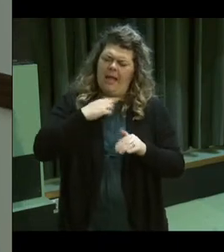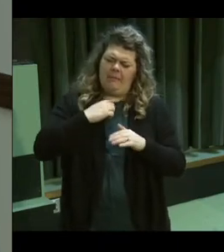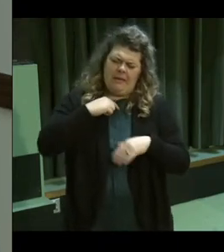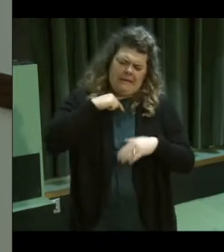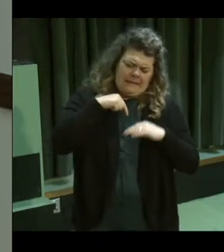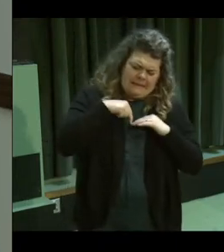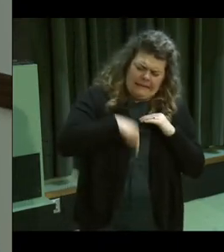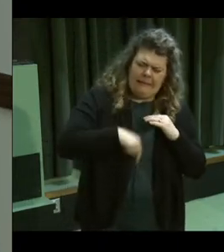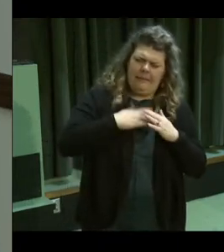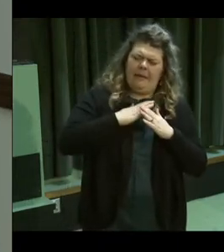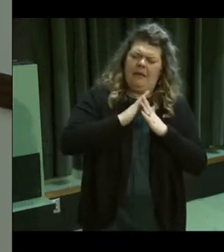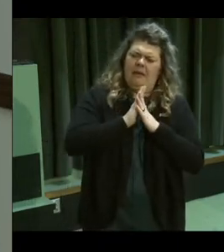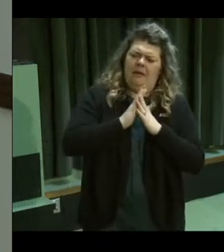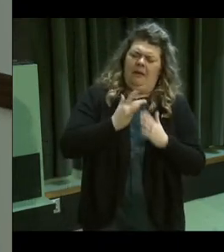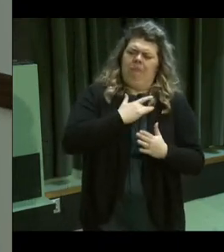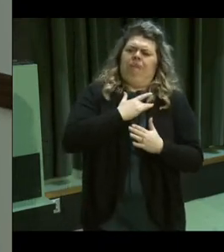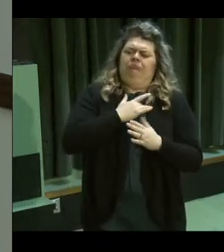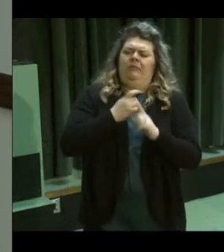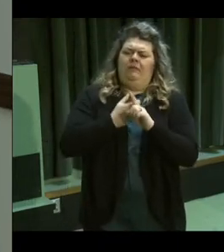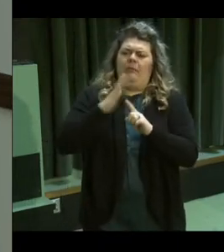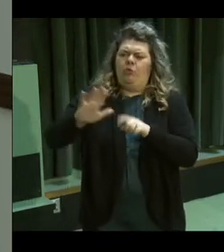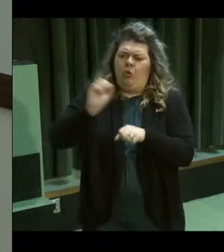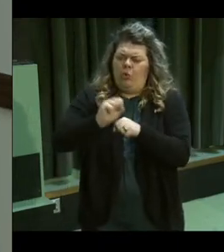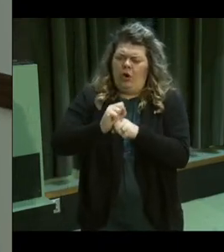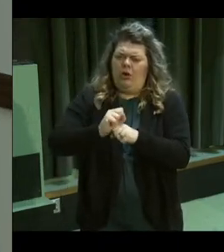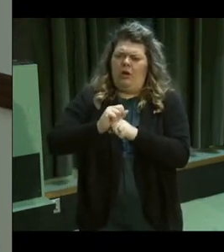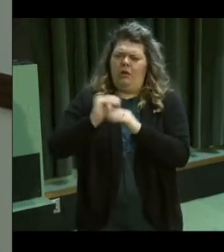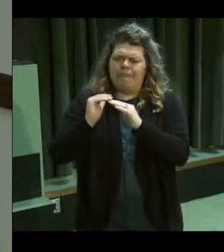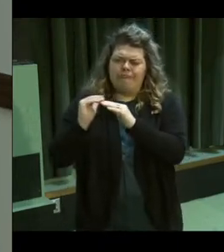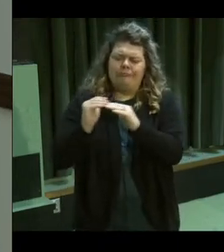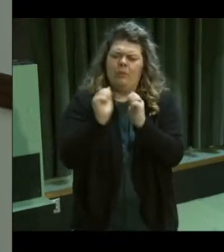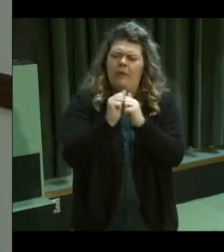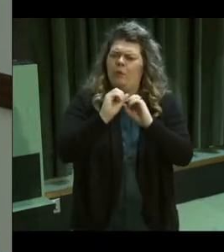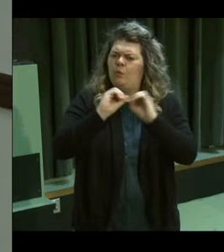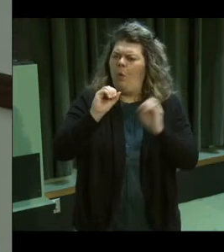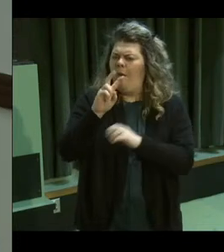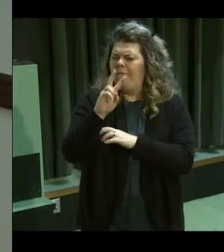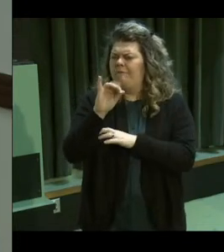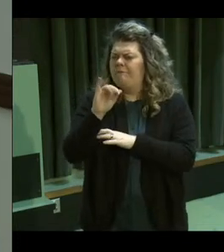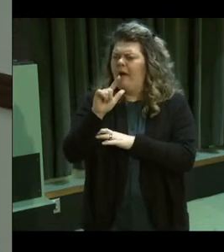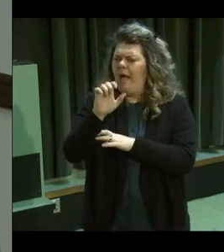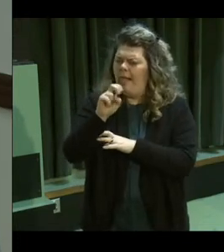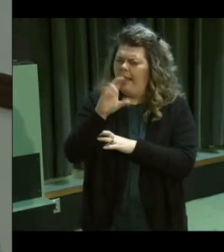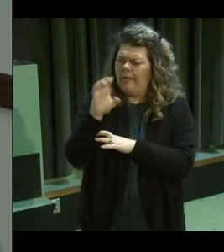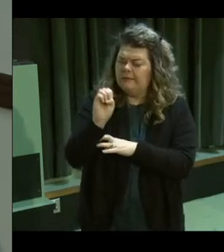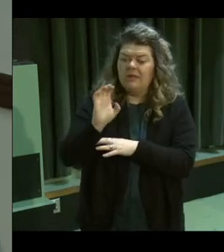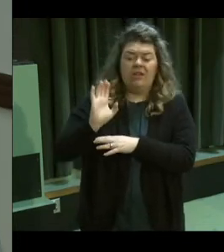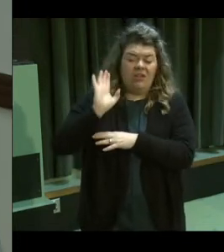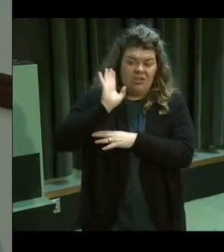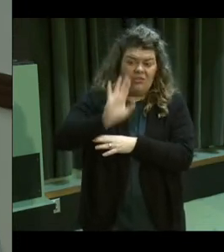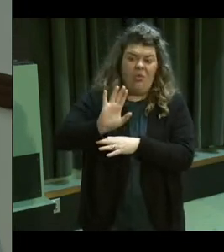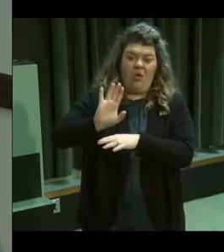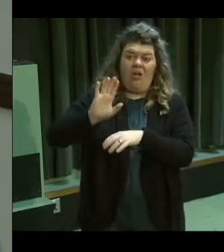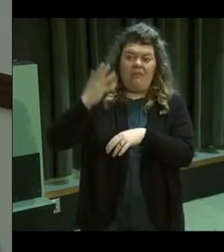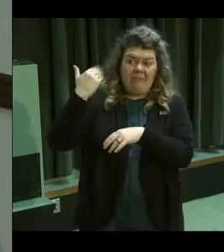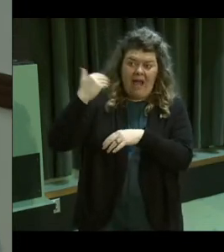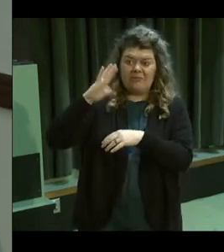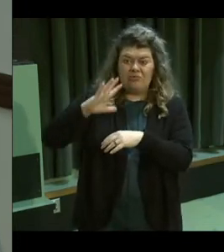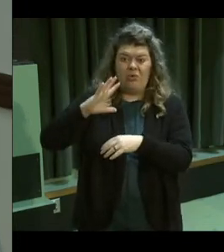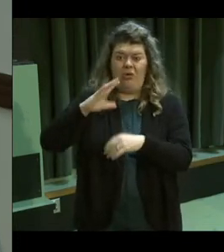fasting as your personal sacrifice for justice through nonviolence, your past and